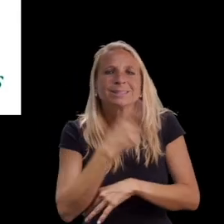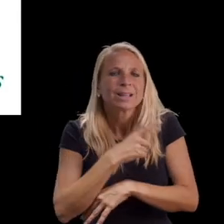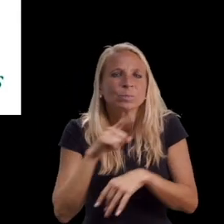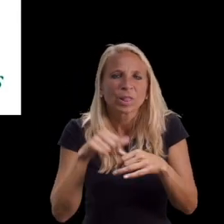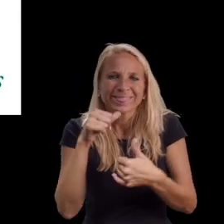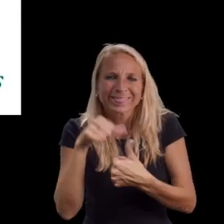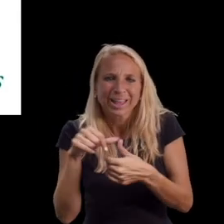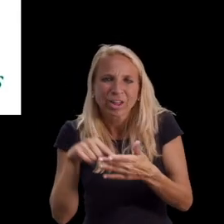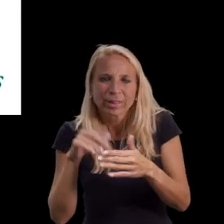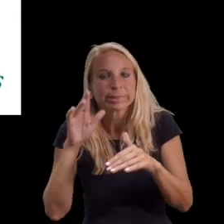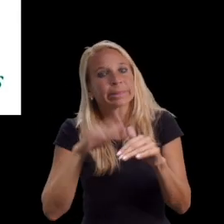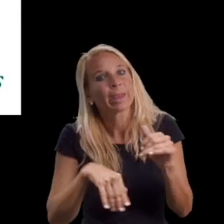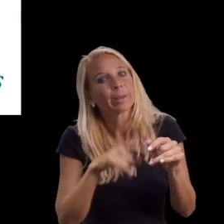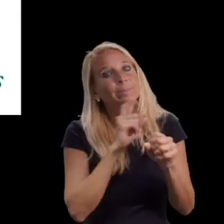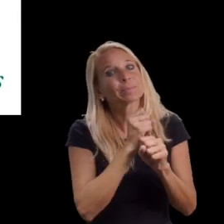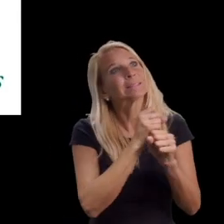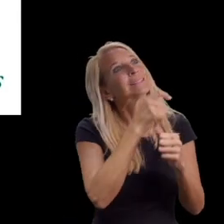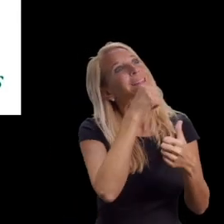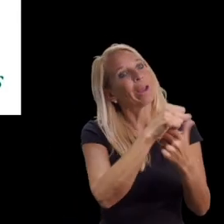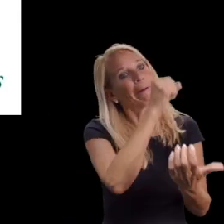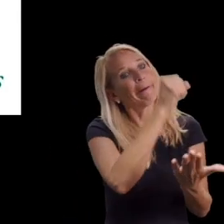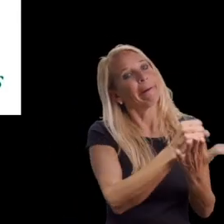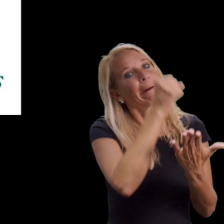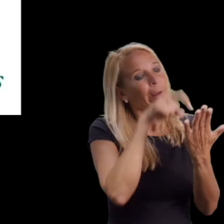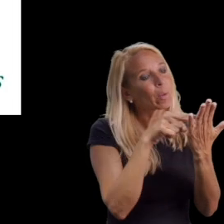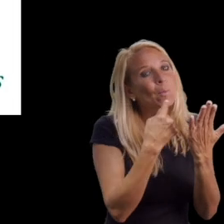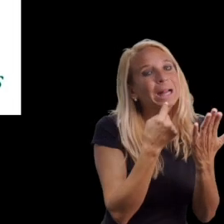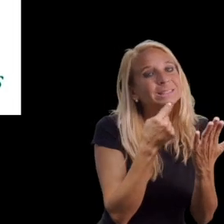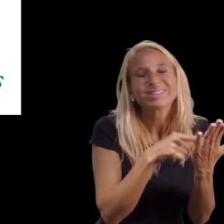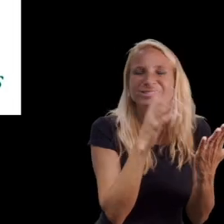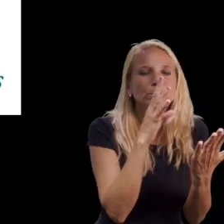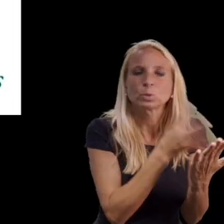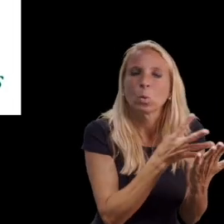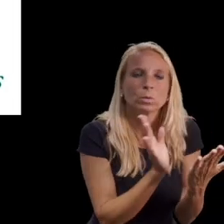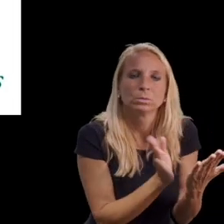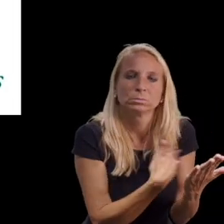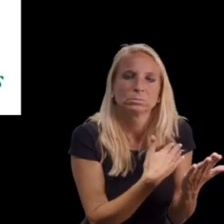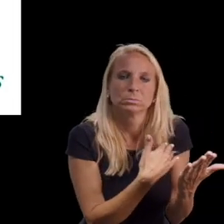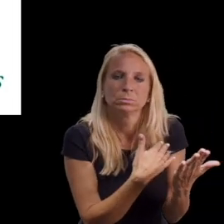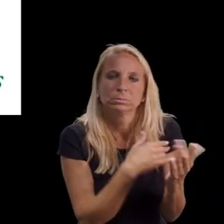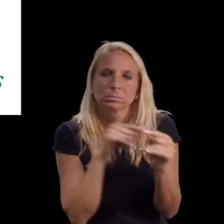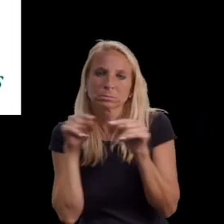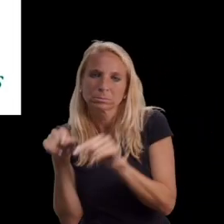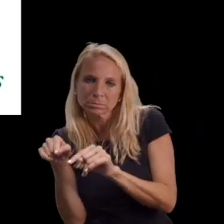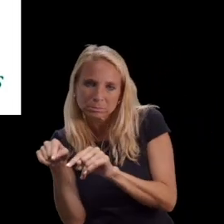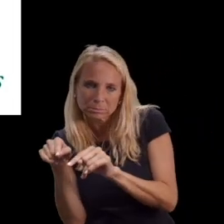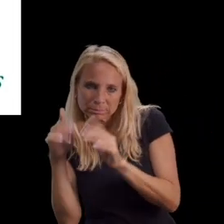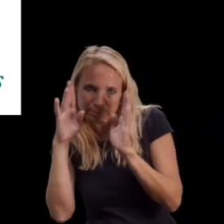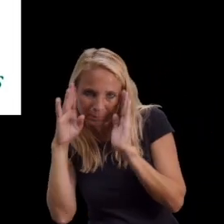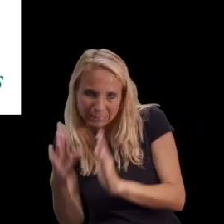versus the date the letter was actually issued. Because the new rule is allows for whichever is later,